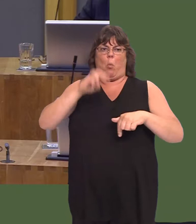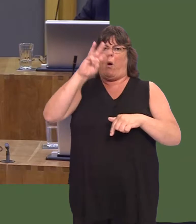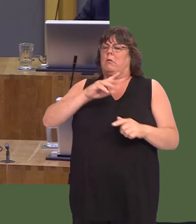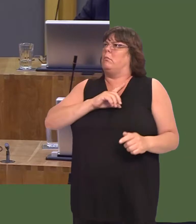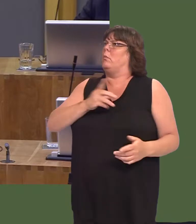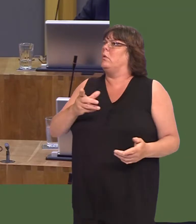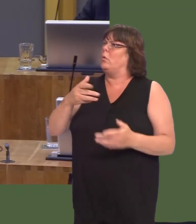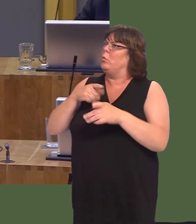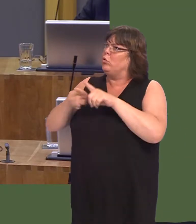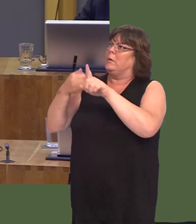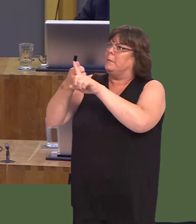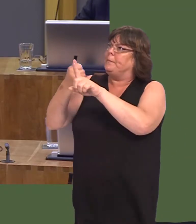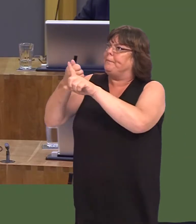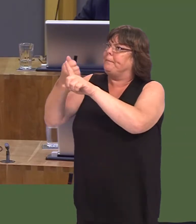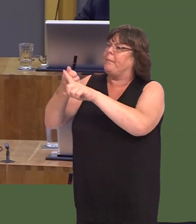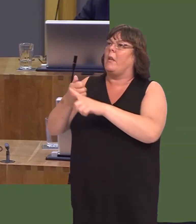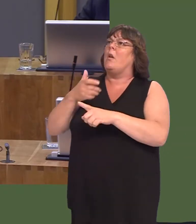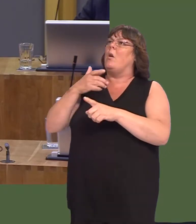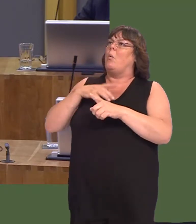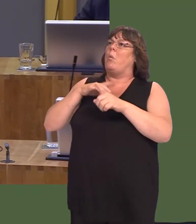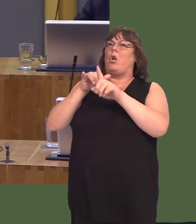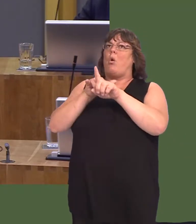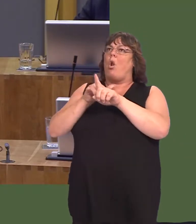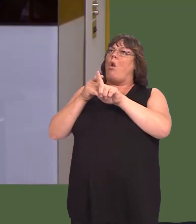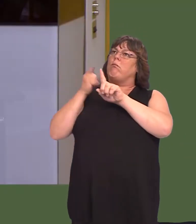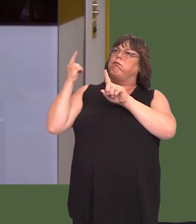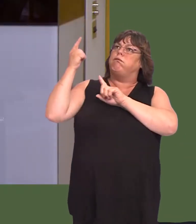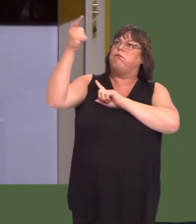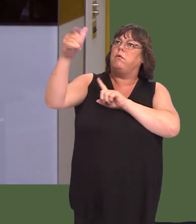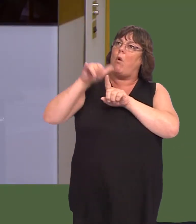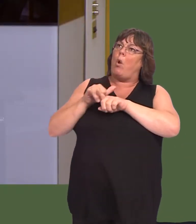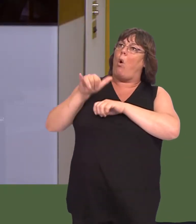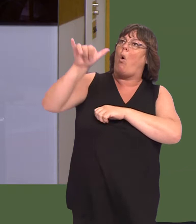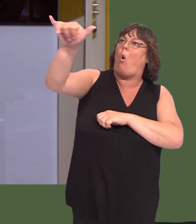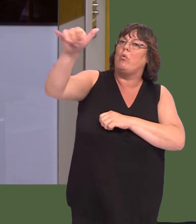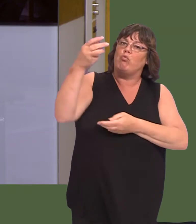We would certainly look at reducing or removing it for long haul, because we know that Cardiff